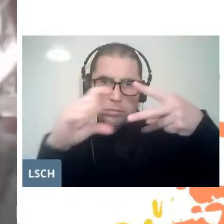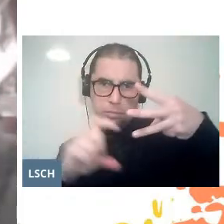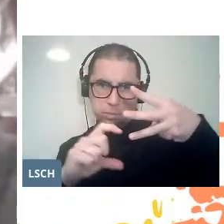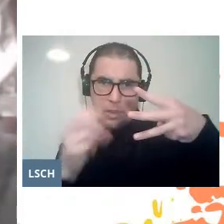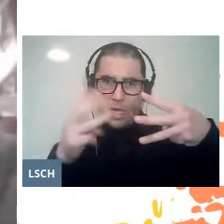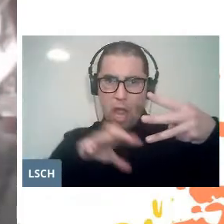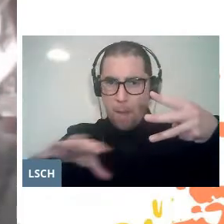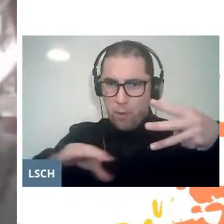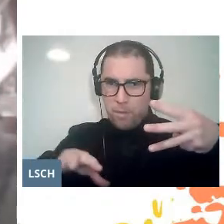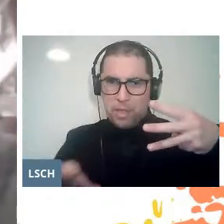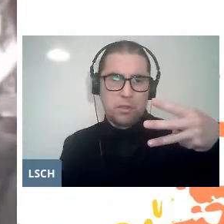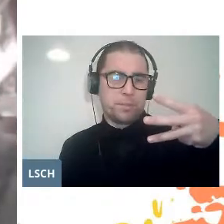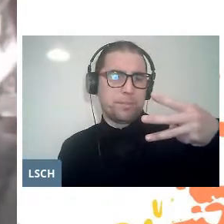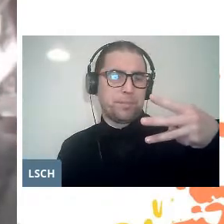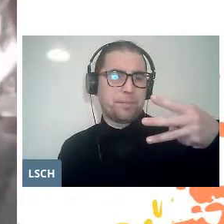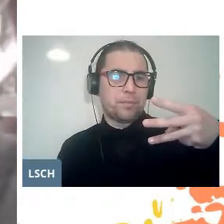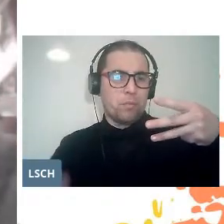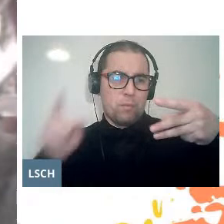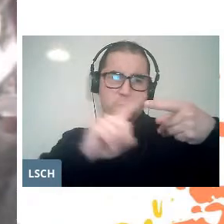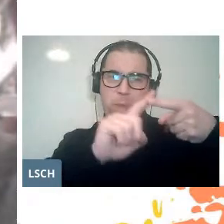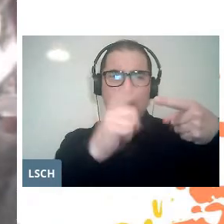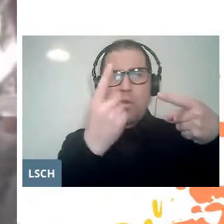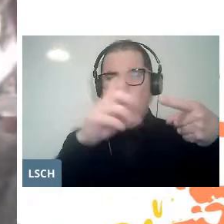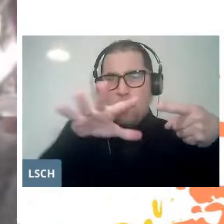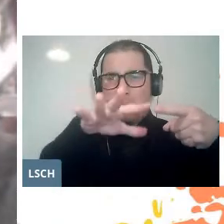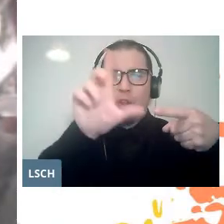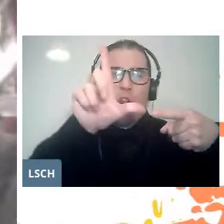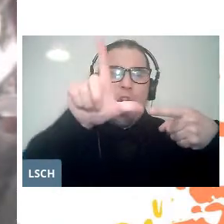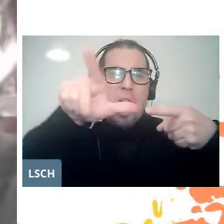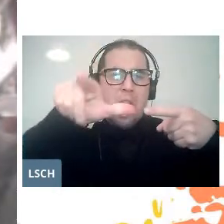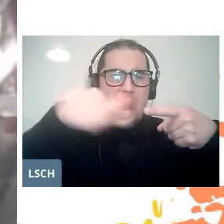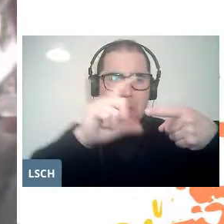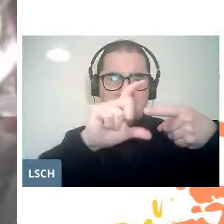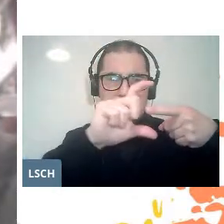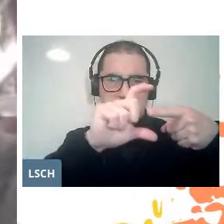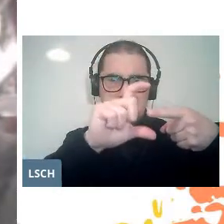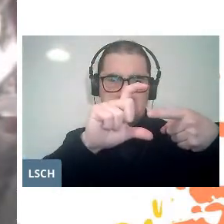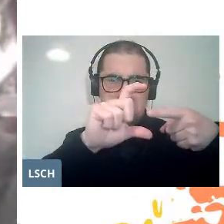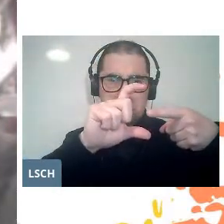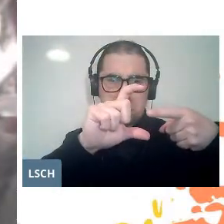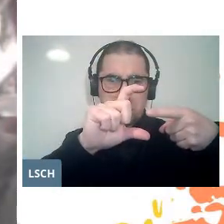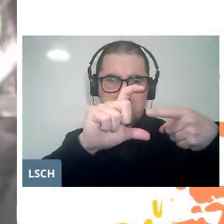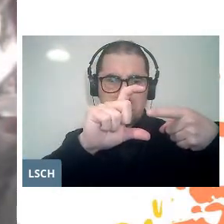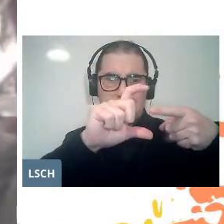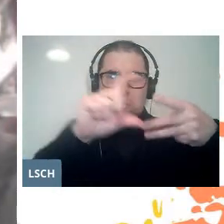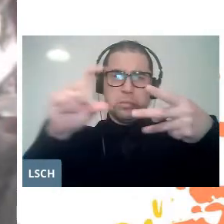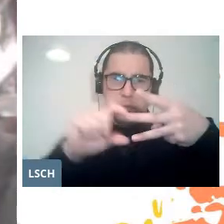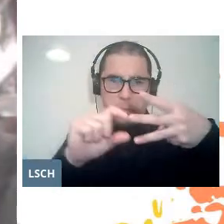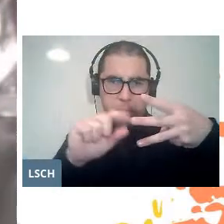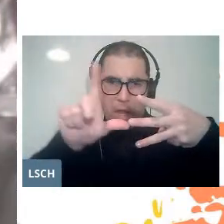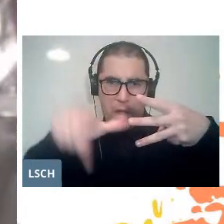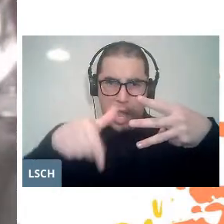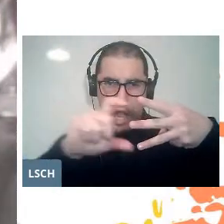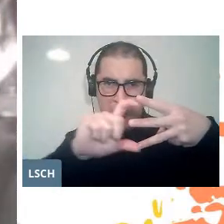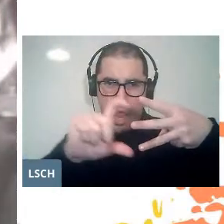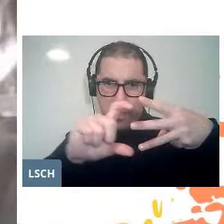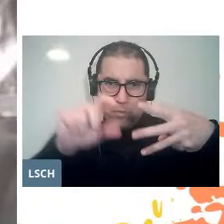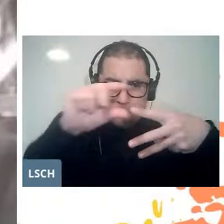Usually a slow movement is going to be framed between two fast movements.